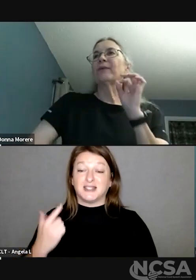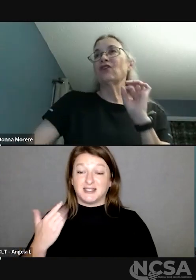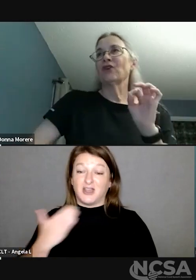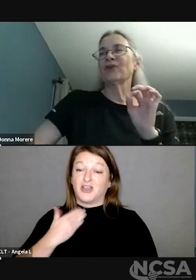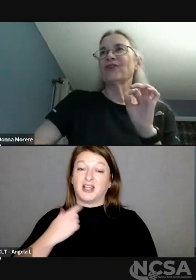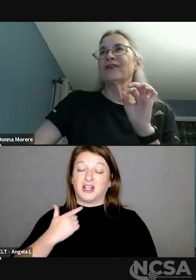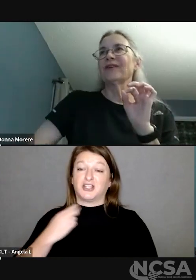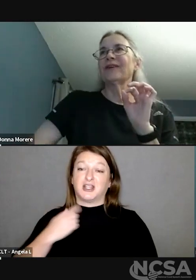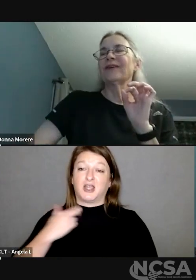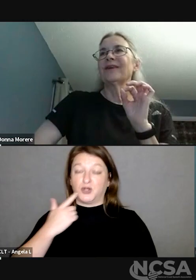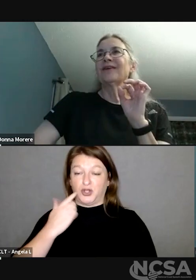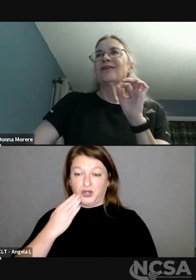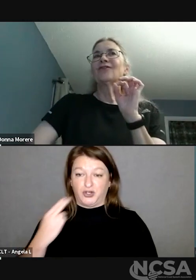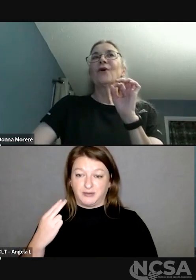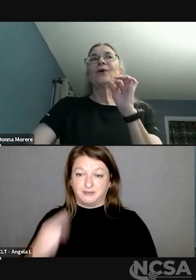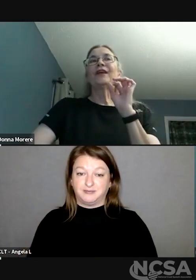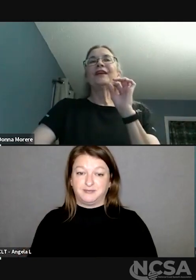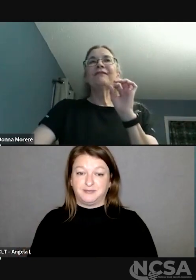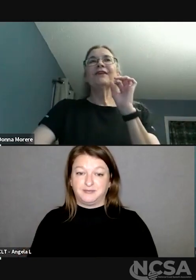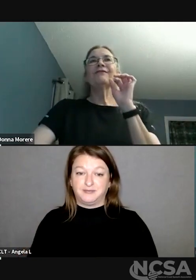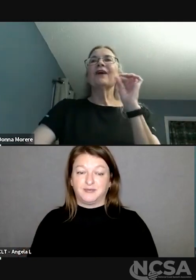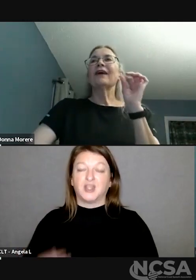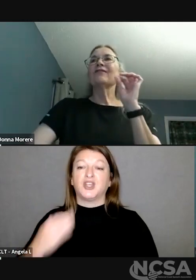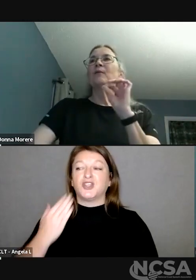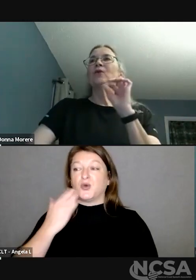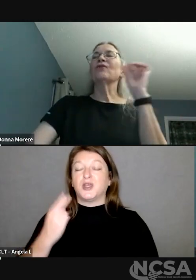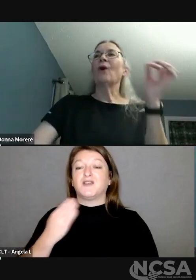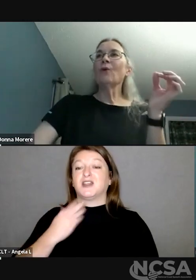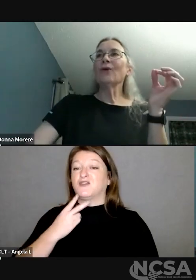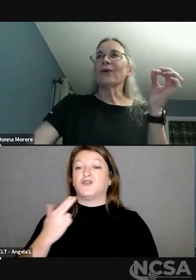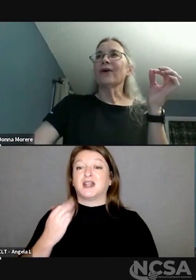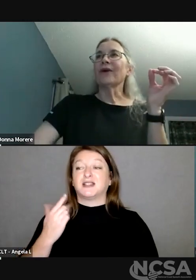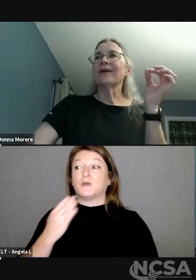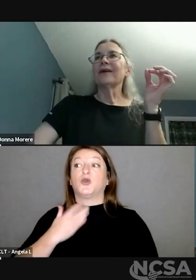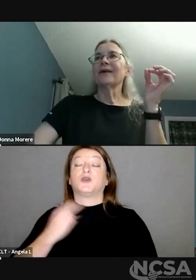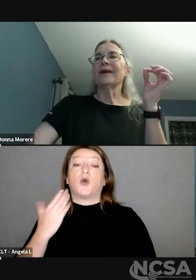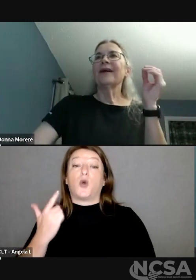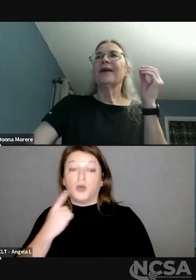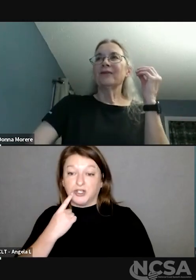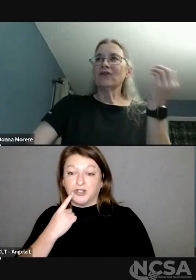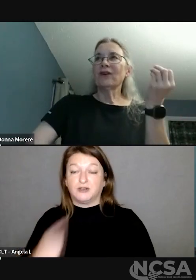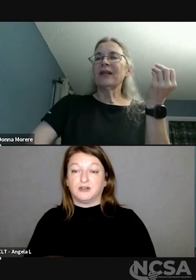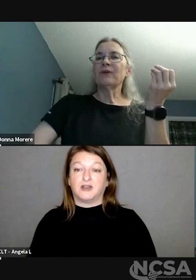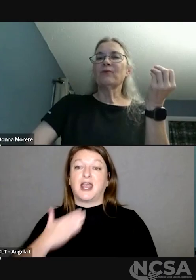So even if you've got some of who is older and they're struggling with reading.